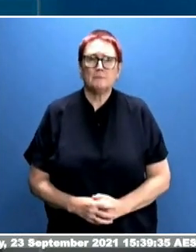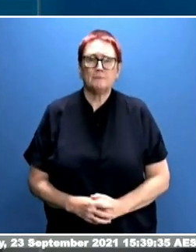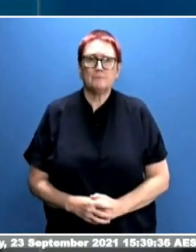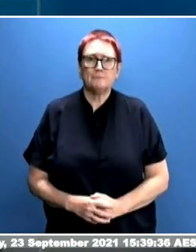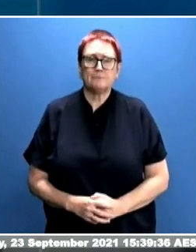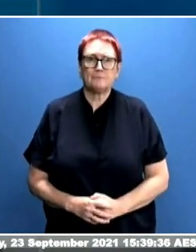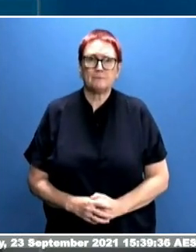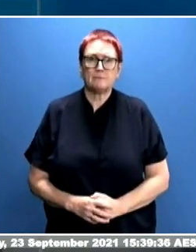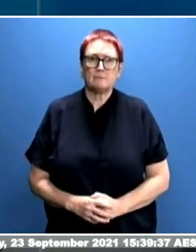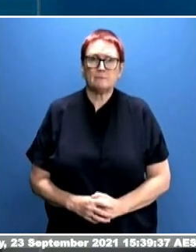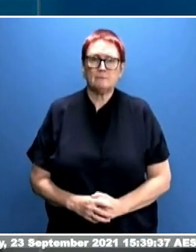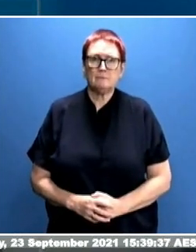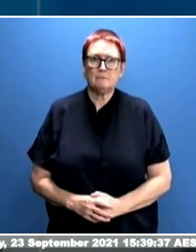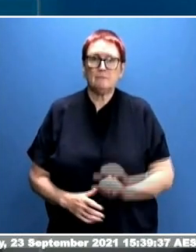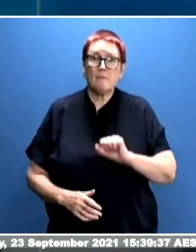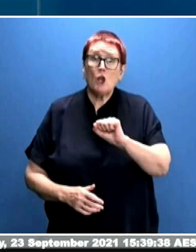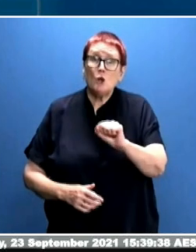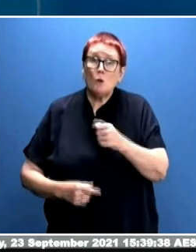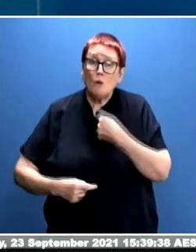Your description of one of the young people coming